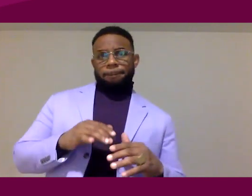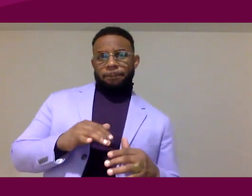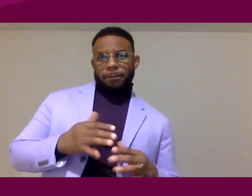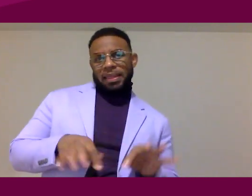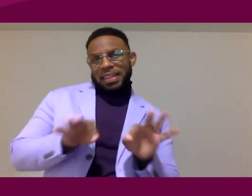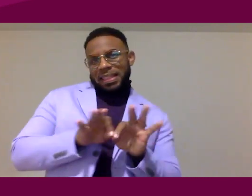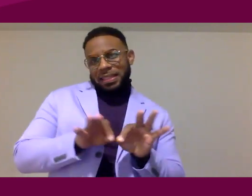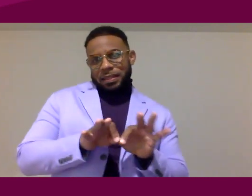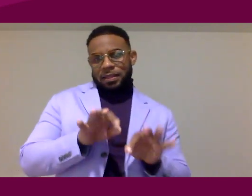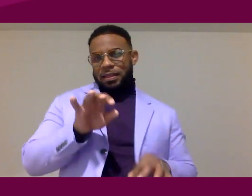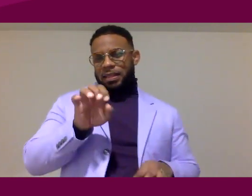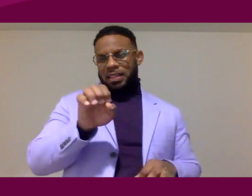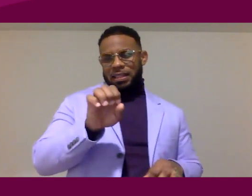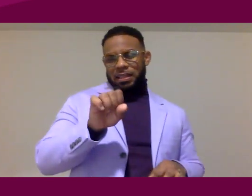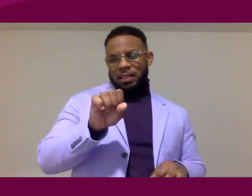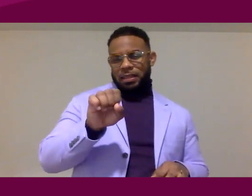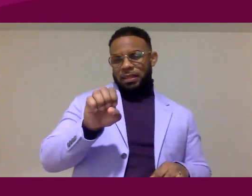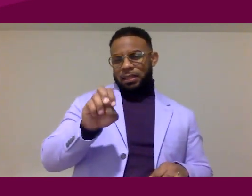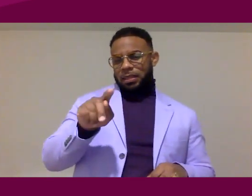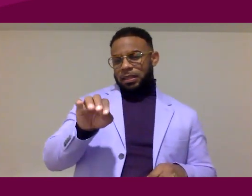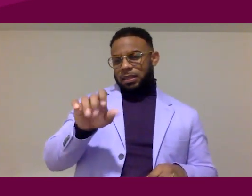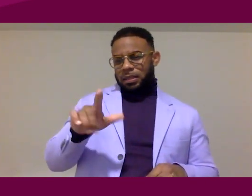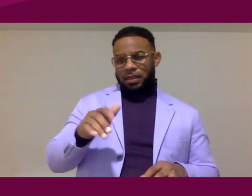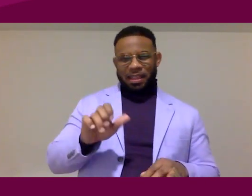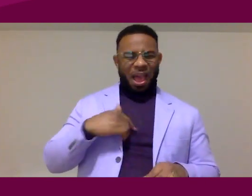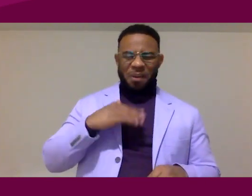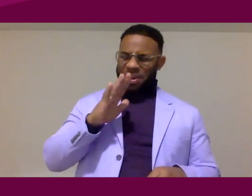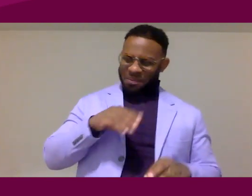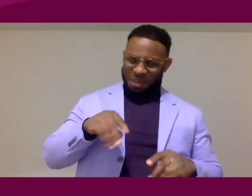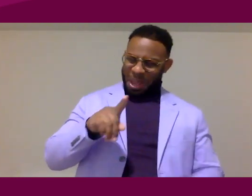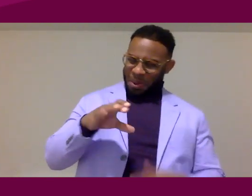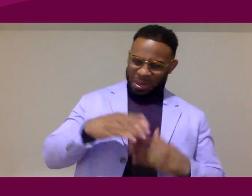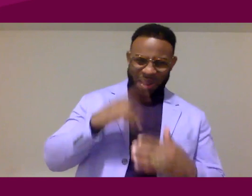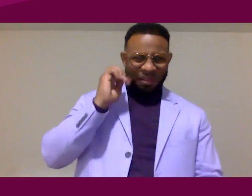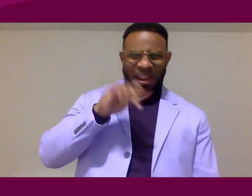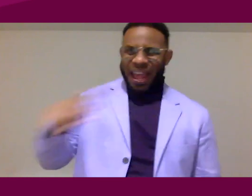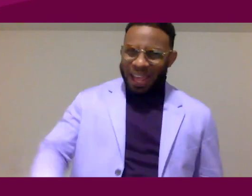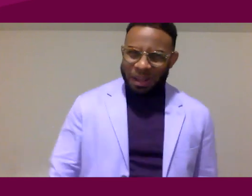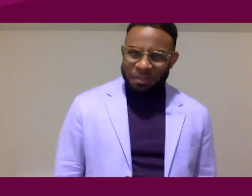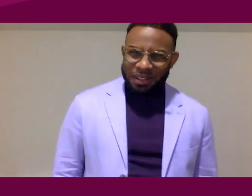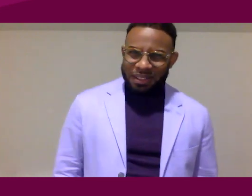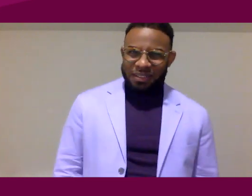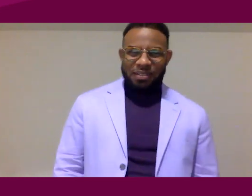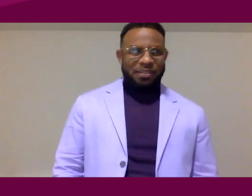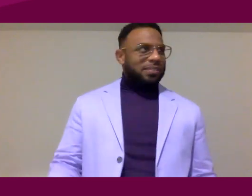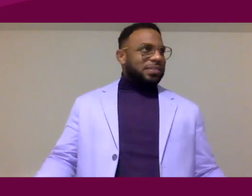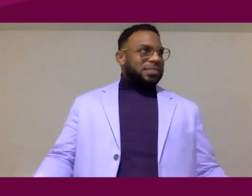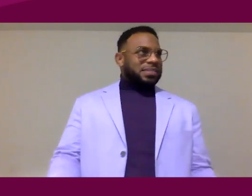And I would never pay $100 for an app.